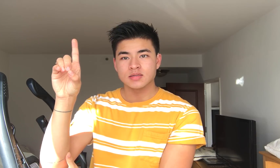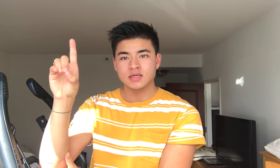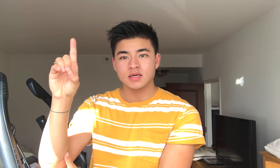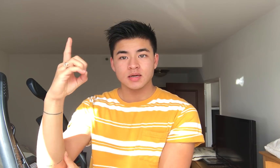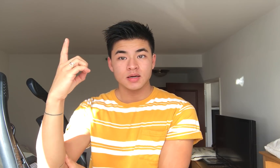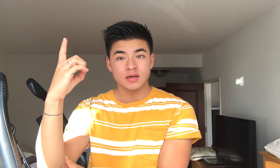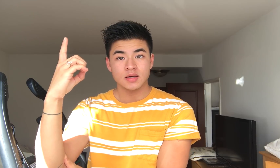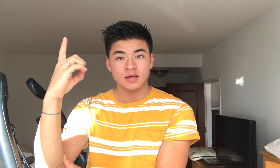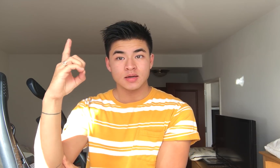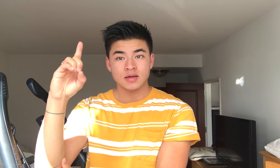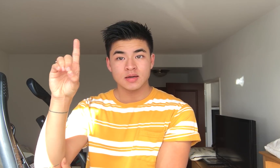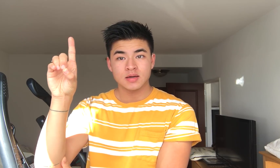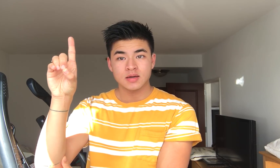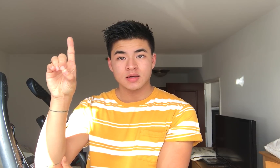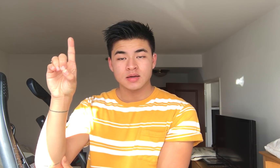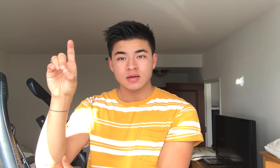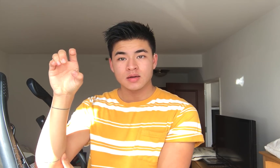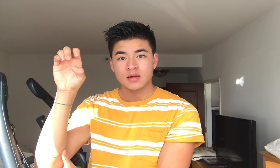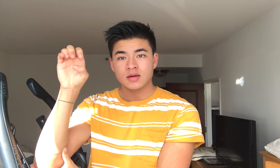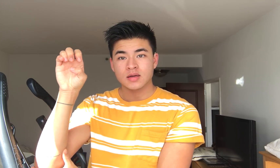A-b-c-d II